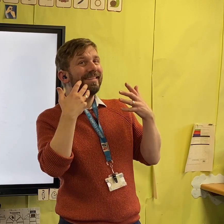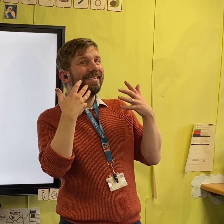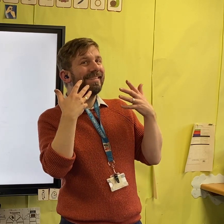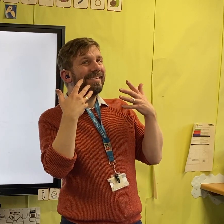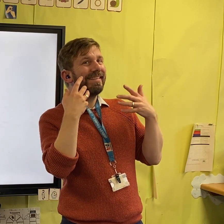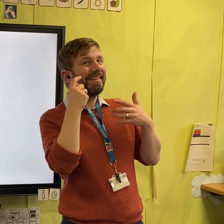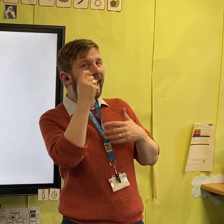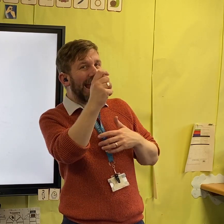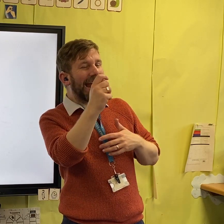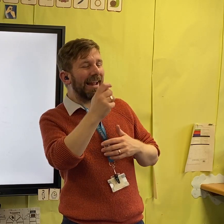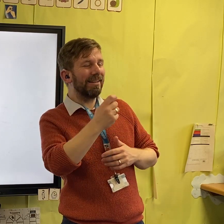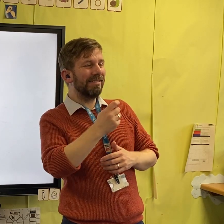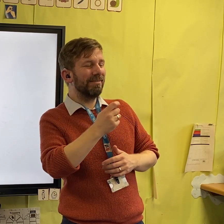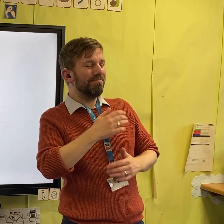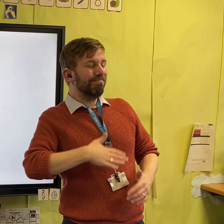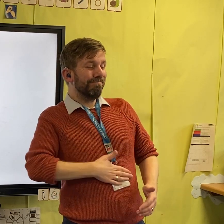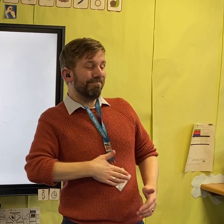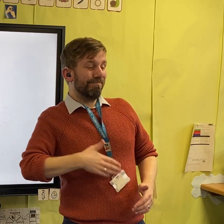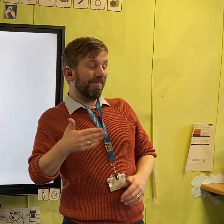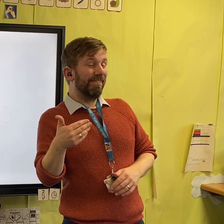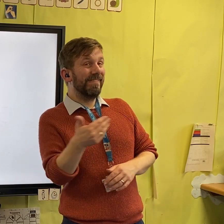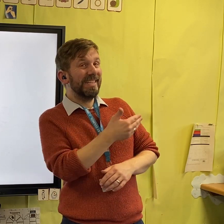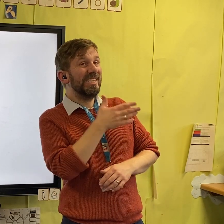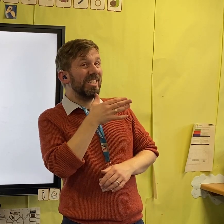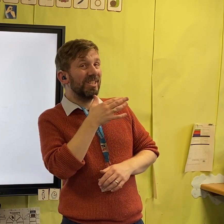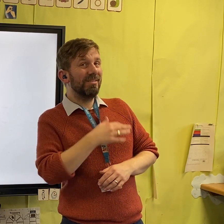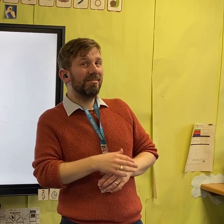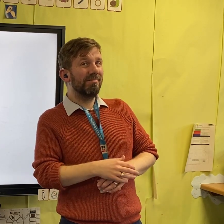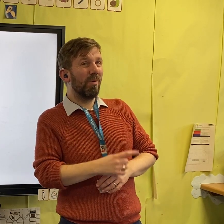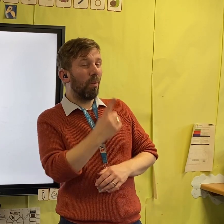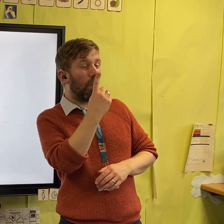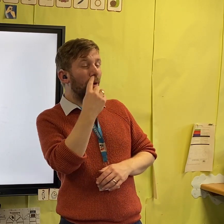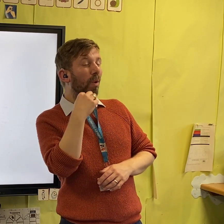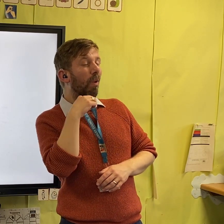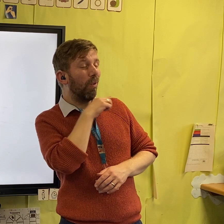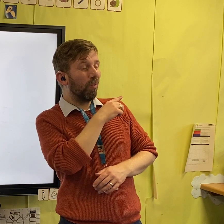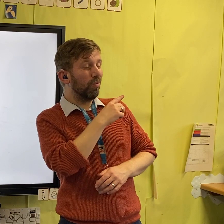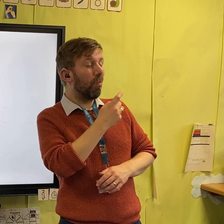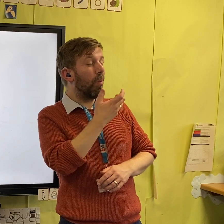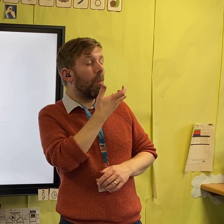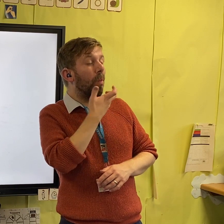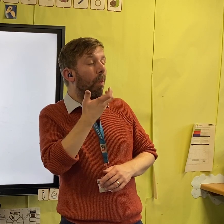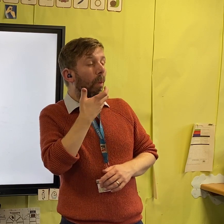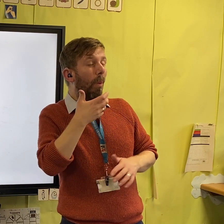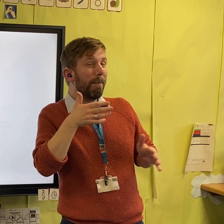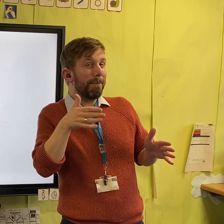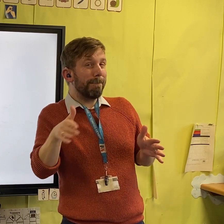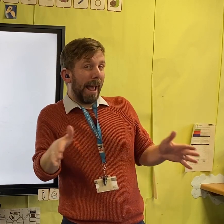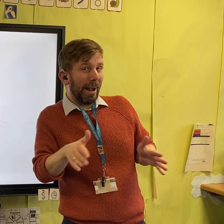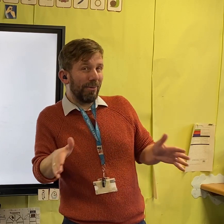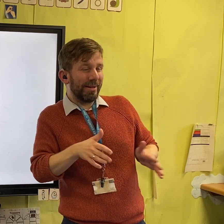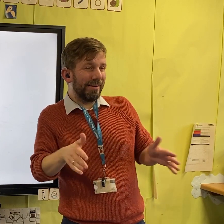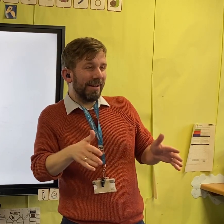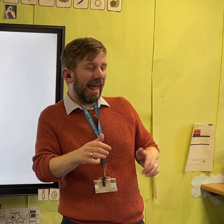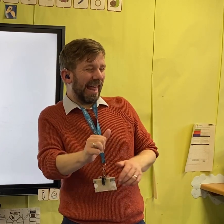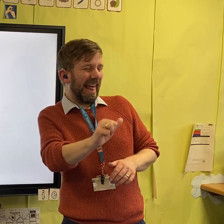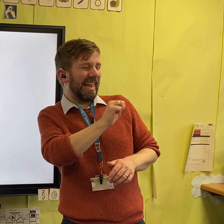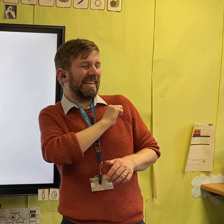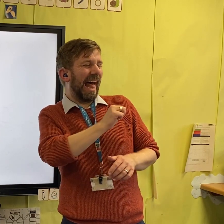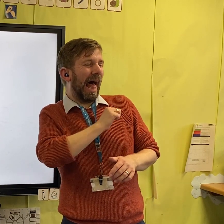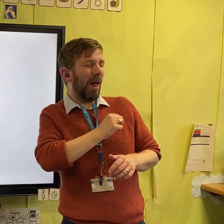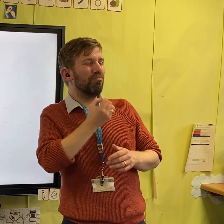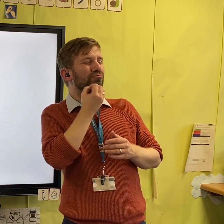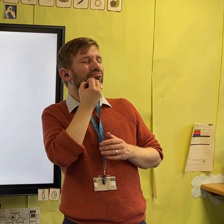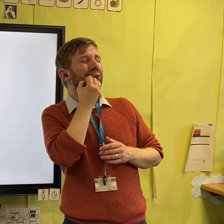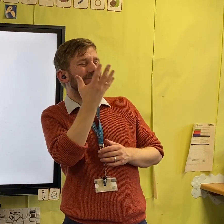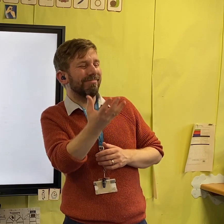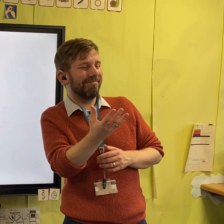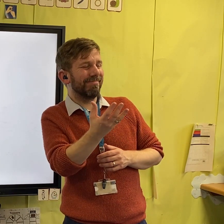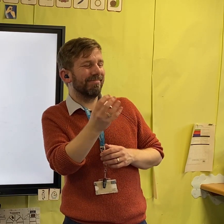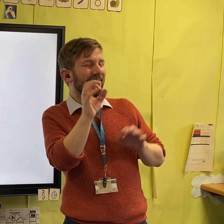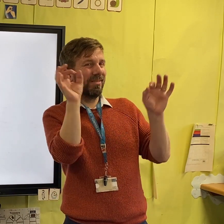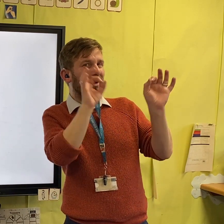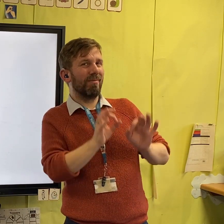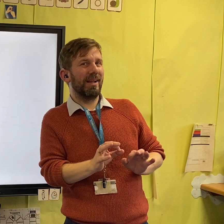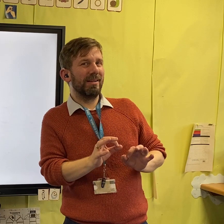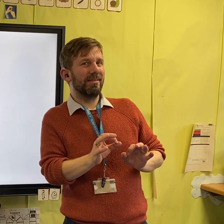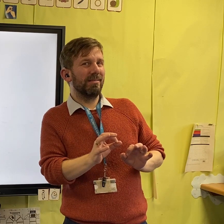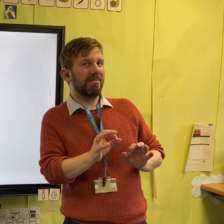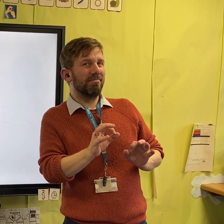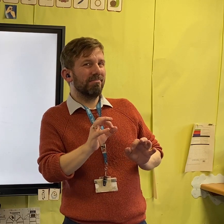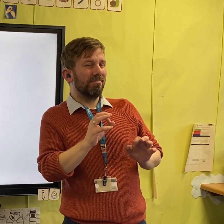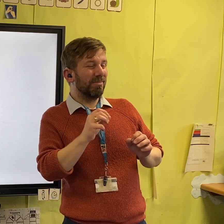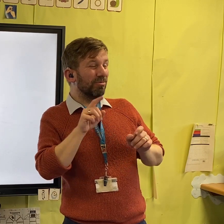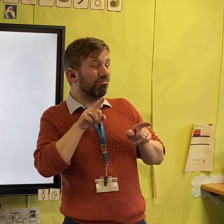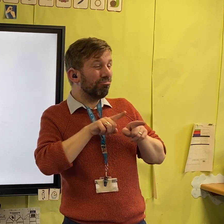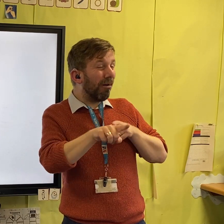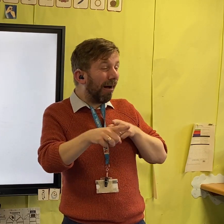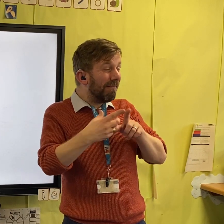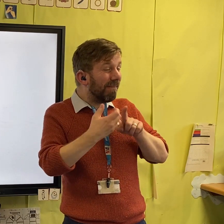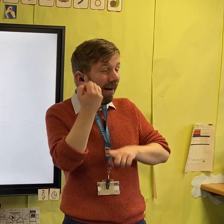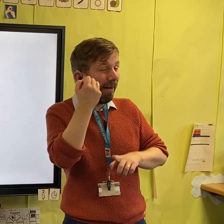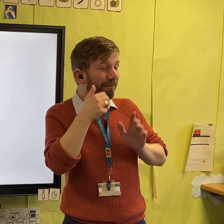found 10 yummy fish one 100 warm penguins, and a thousand pretty snowflakes with a brand new